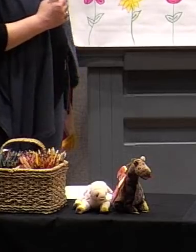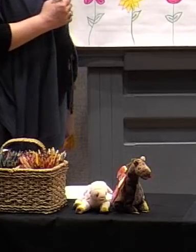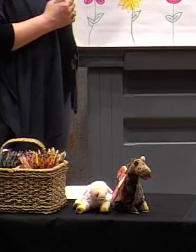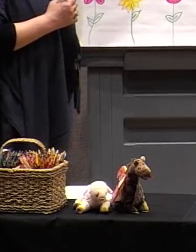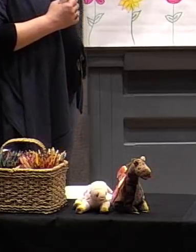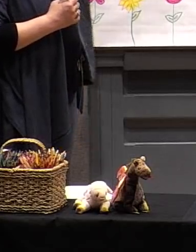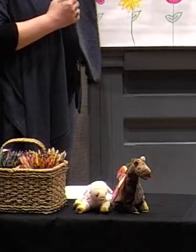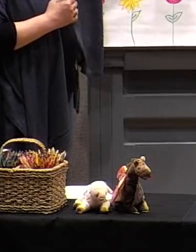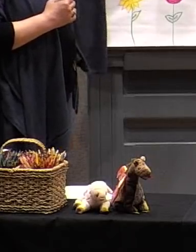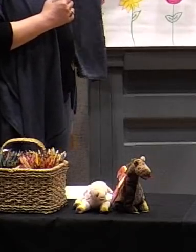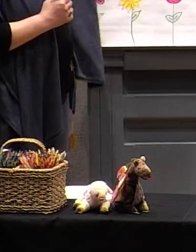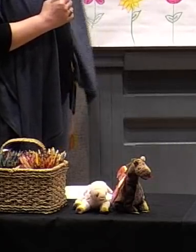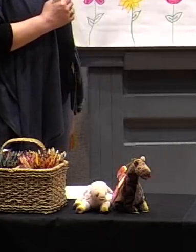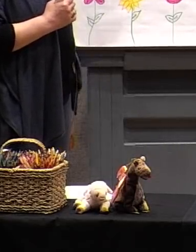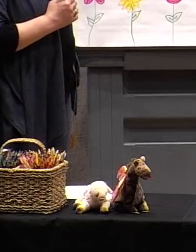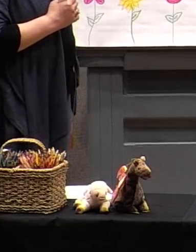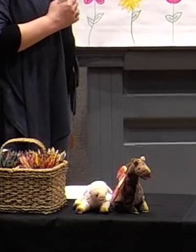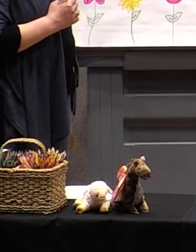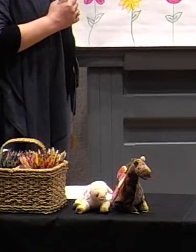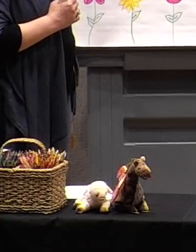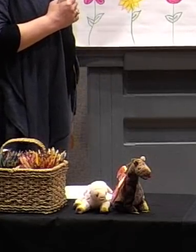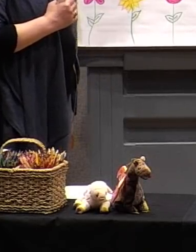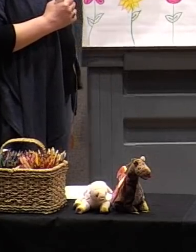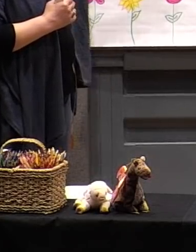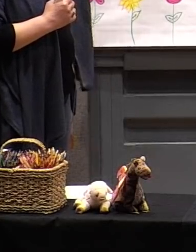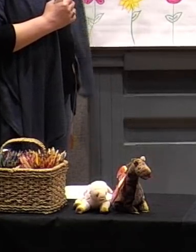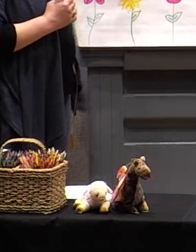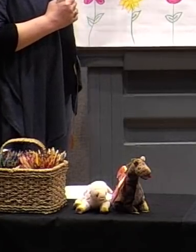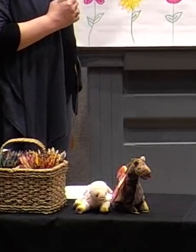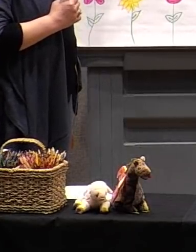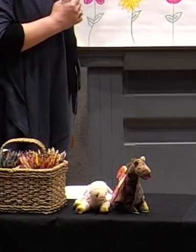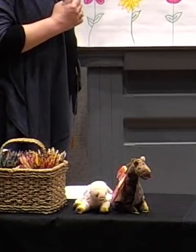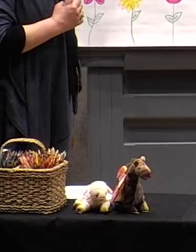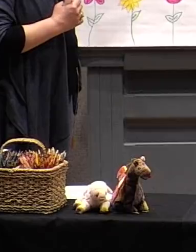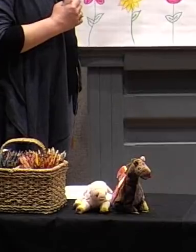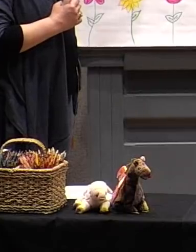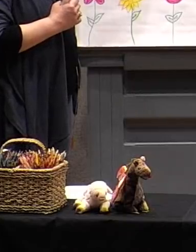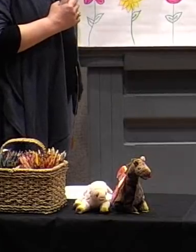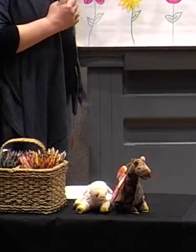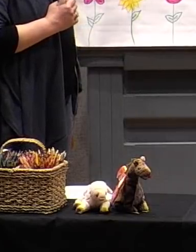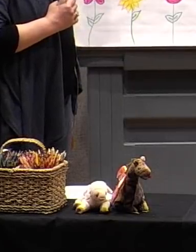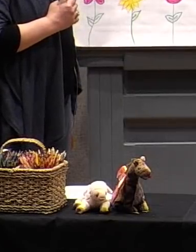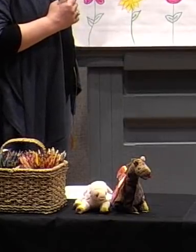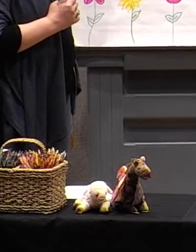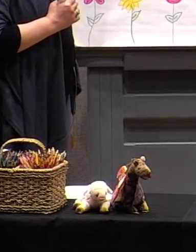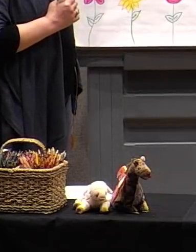Kind hearts are the gardens, kind words are the roots. Kind thoughts are the flowers,